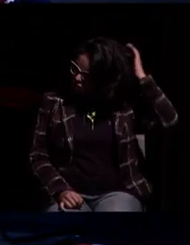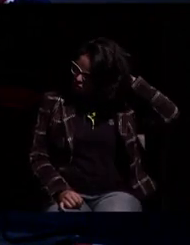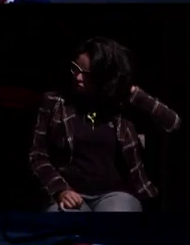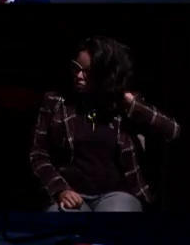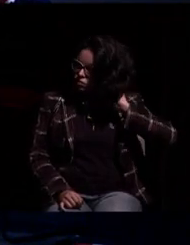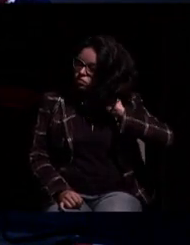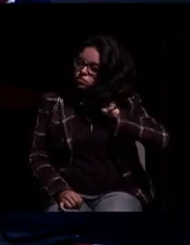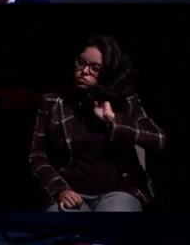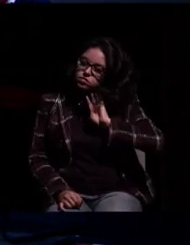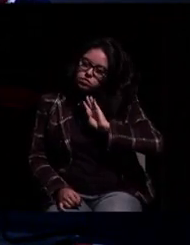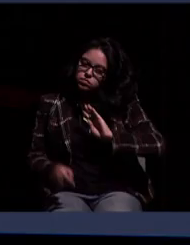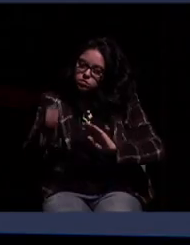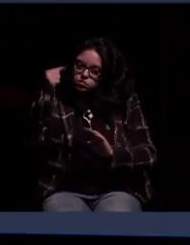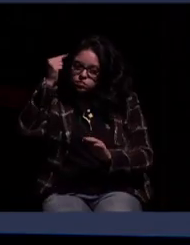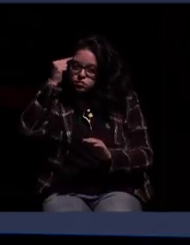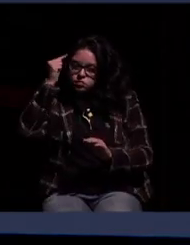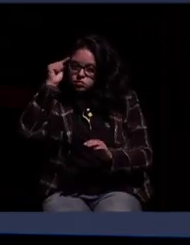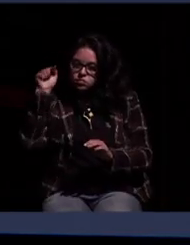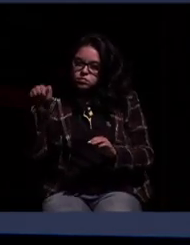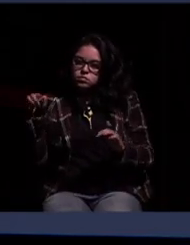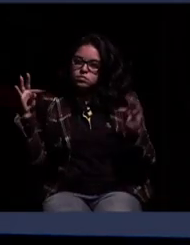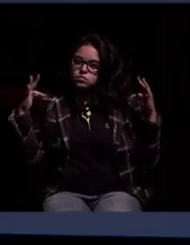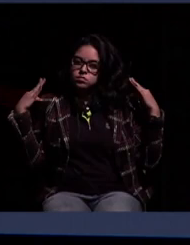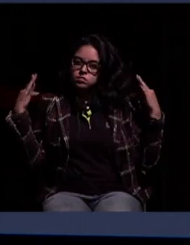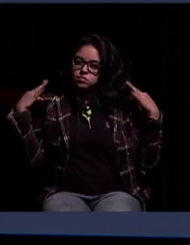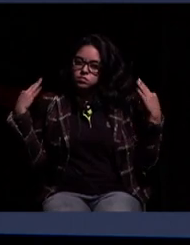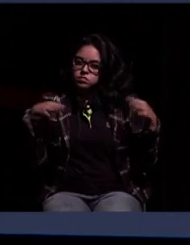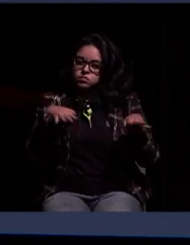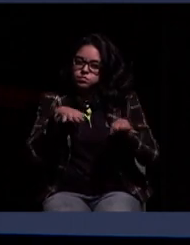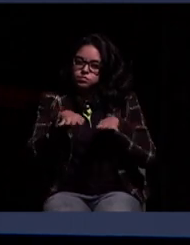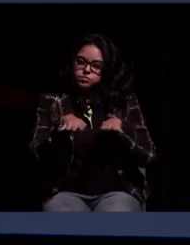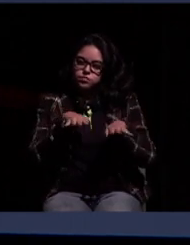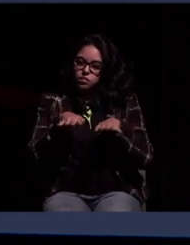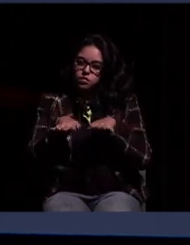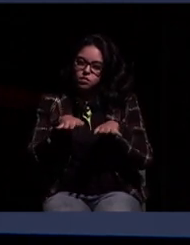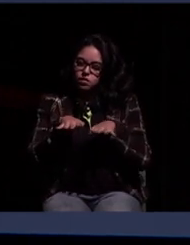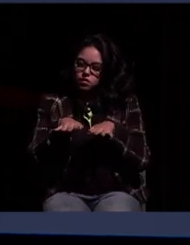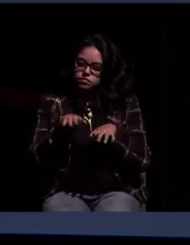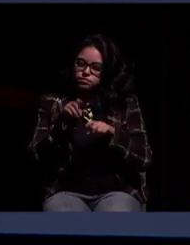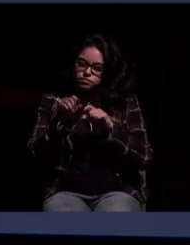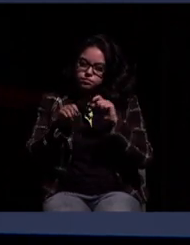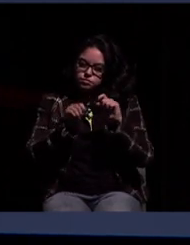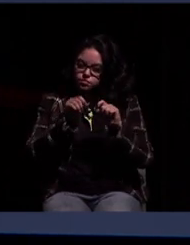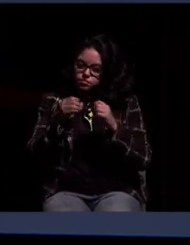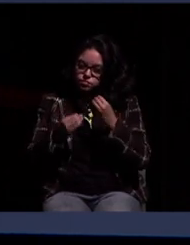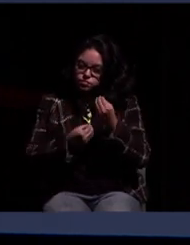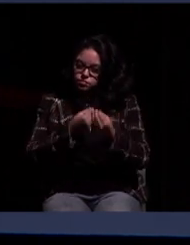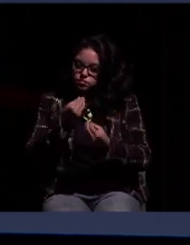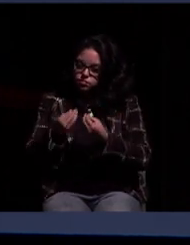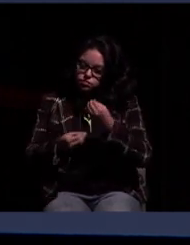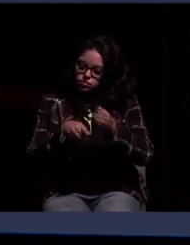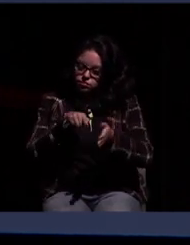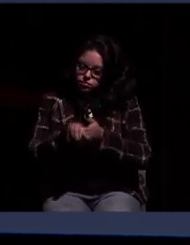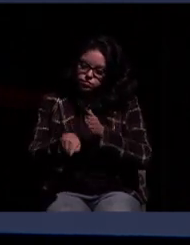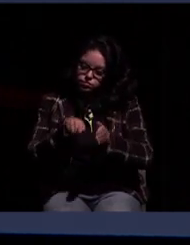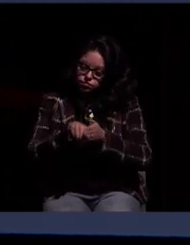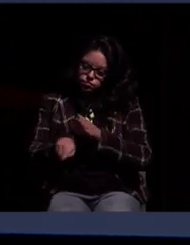to discuss that practice, the mobility, that happened during my research time in Portugal,